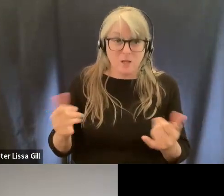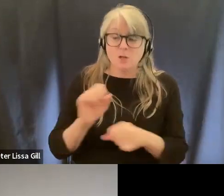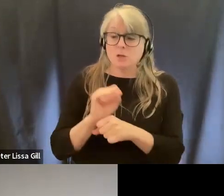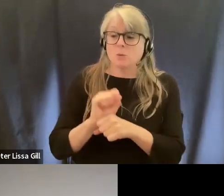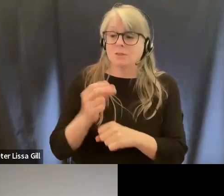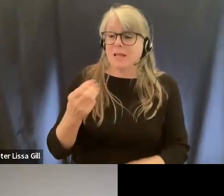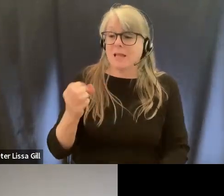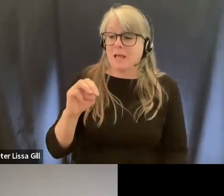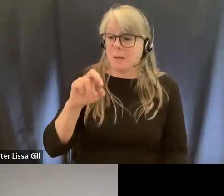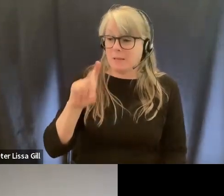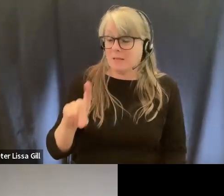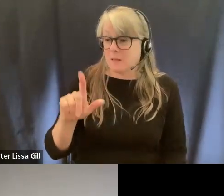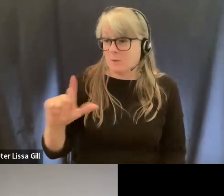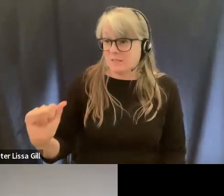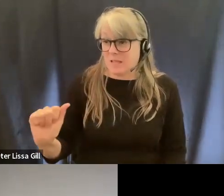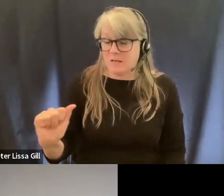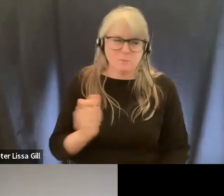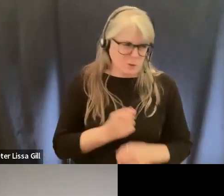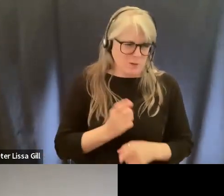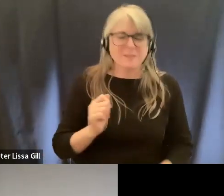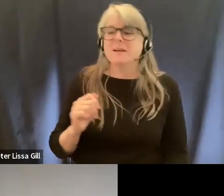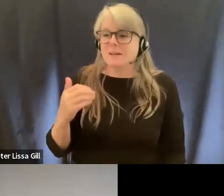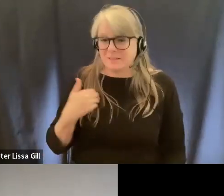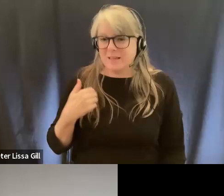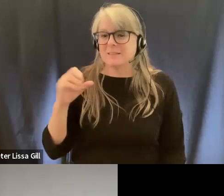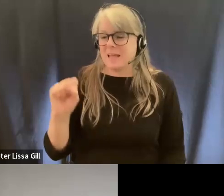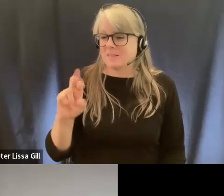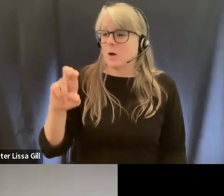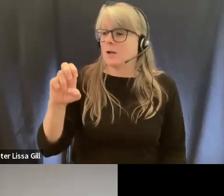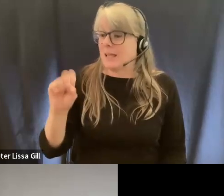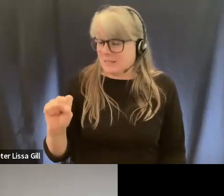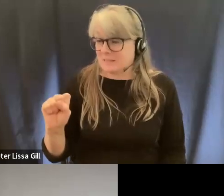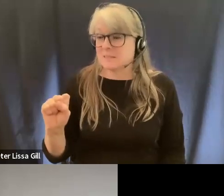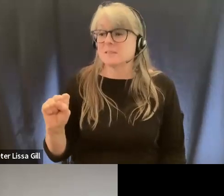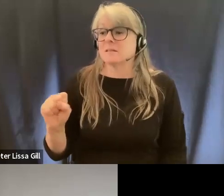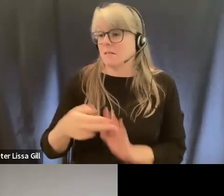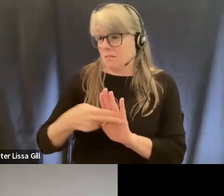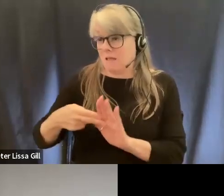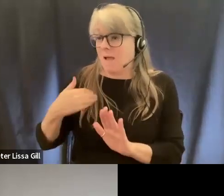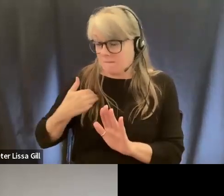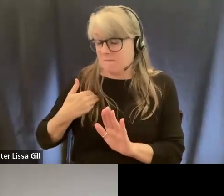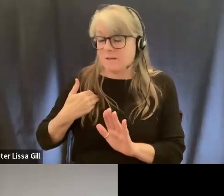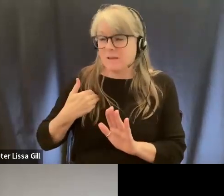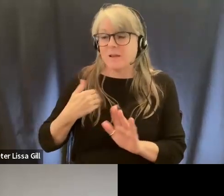Correct. Designation when I was getting an executive certificate in home modification. And I'm excited to have Tasha here today. She is a real estate out of Hammond, Louisiana. Okay. And I'm excited to have Tasha here today. She is a real estate out of Hammond, Louisiana.